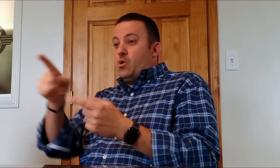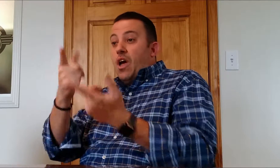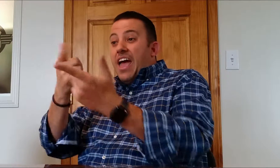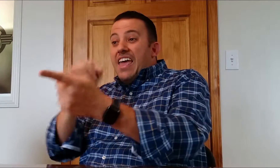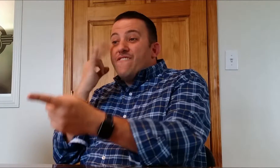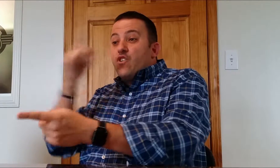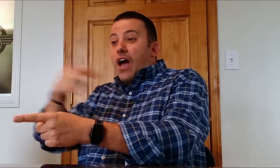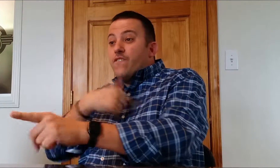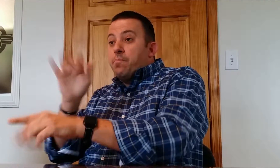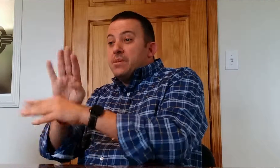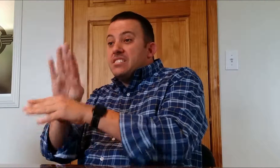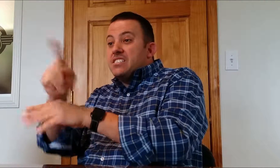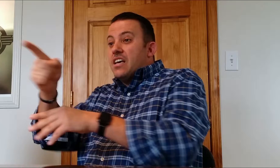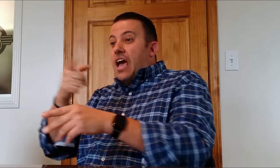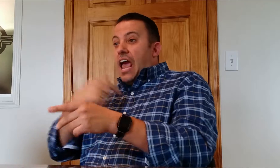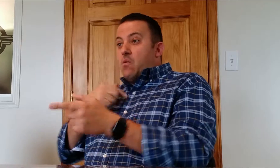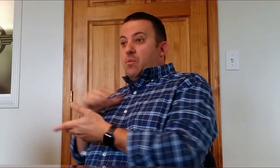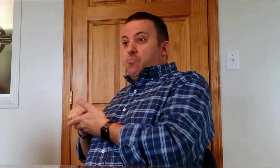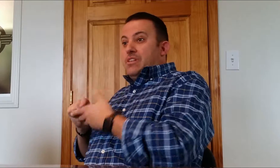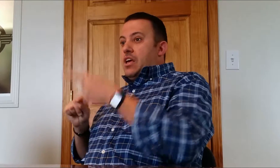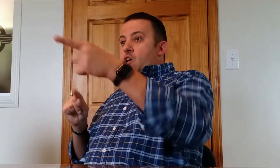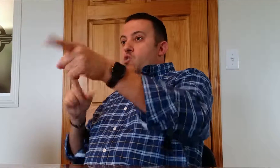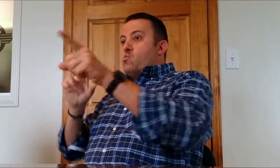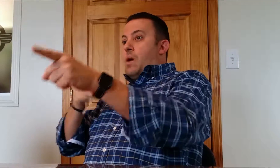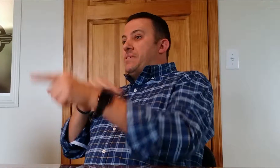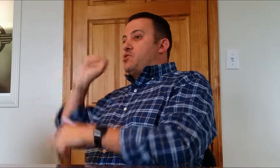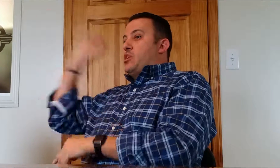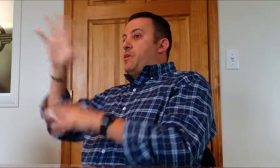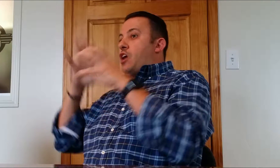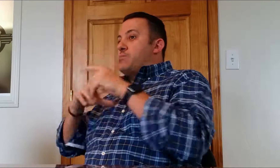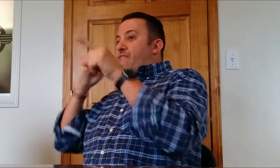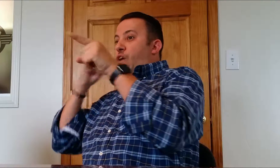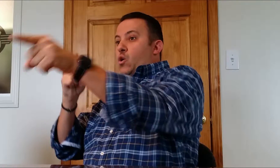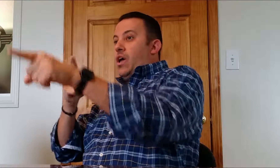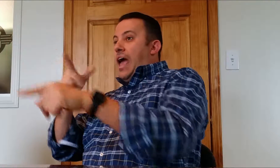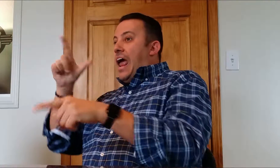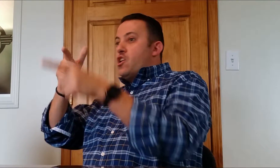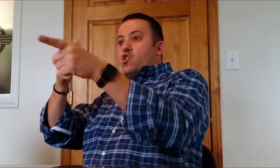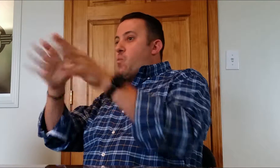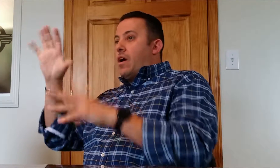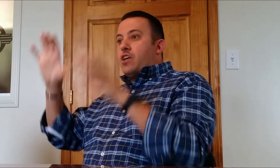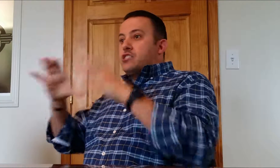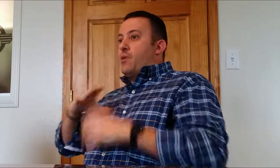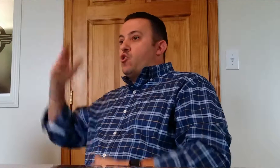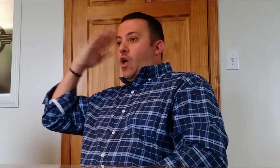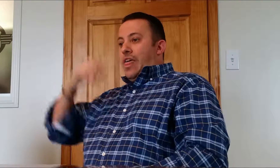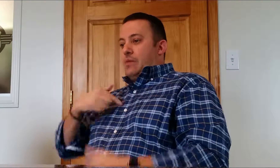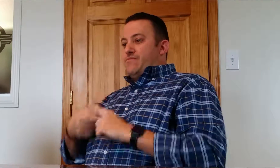Tell us what you want we can do whatever it is you need. If you have a business and you want a product shipped directly to one of your customers but you don't want